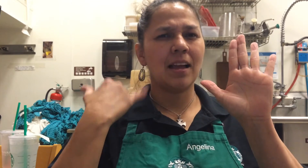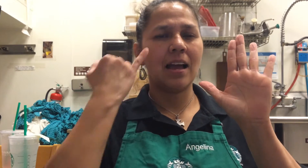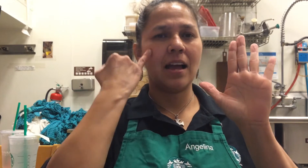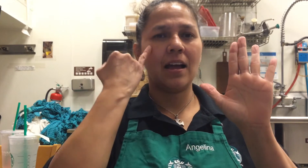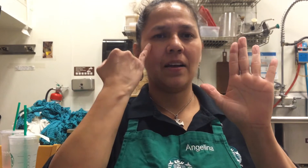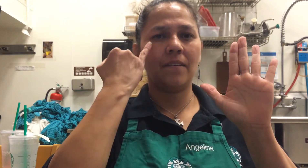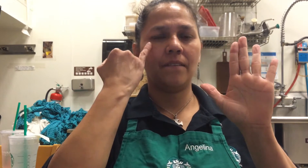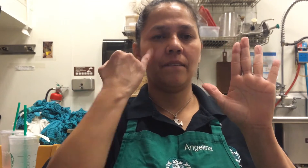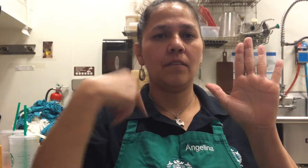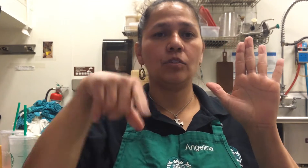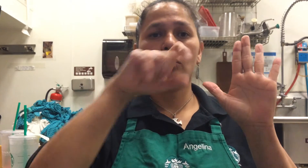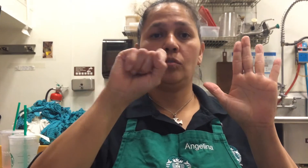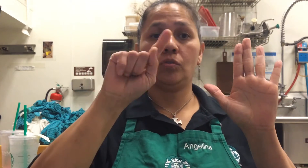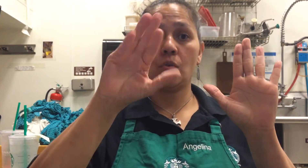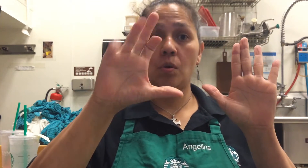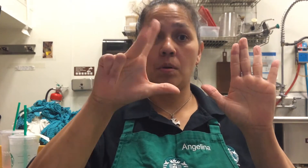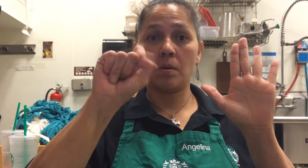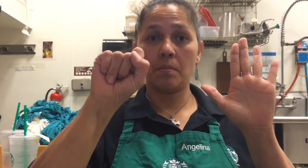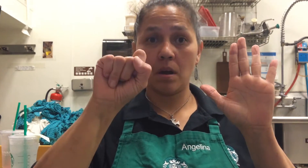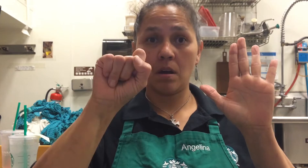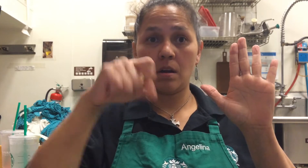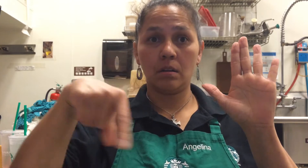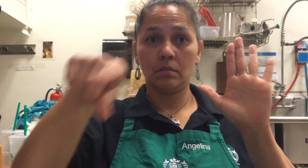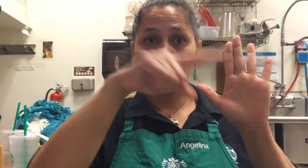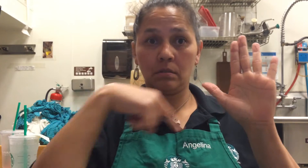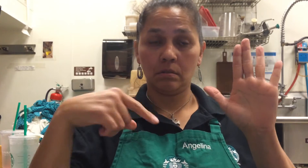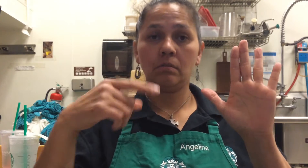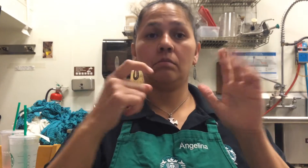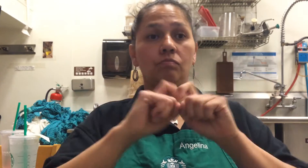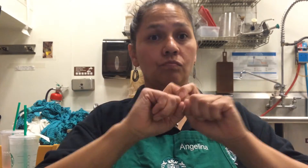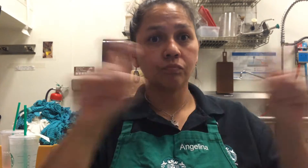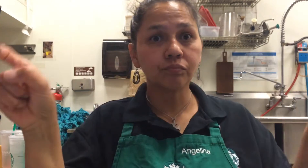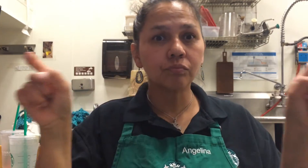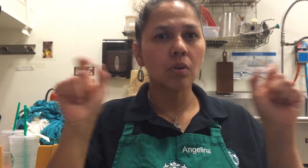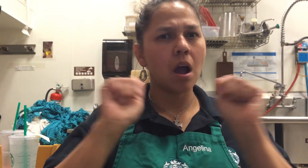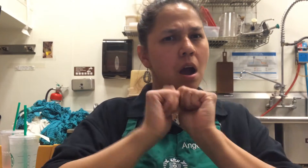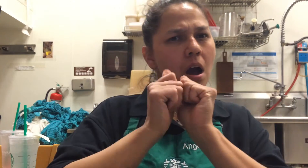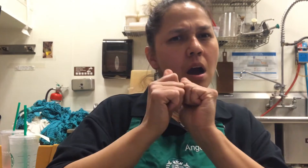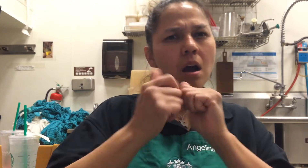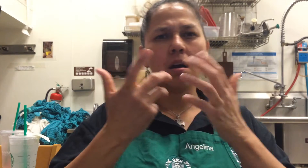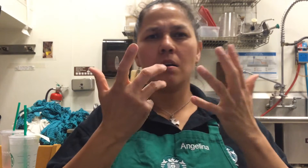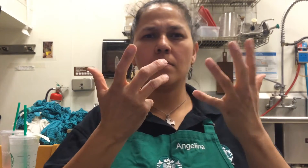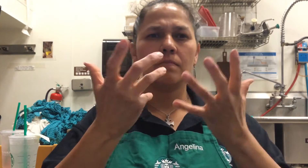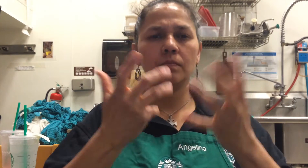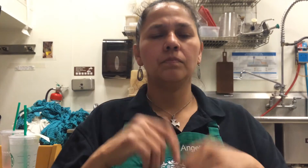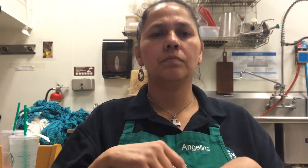when Starbucks determines awarding employees with black ribbons for Bi-Lingual ASL.